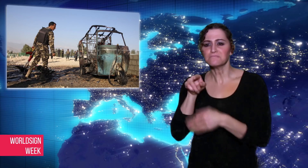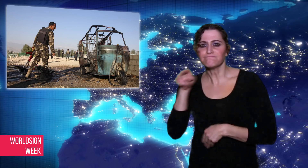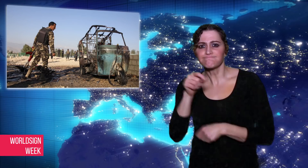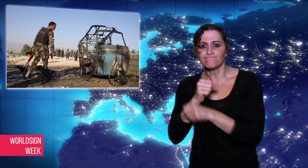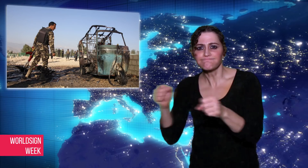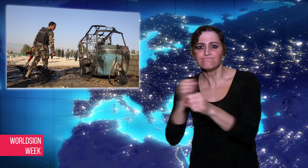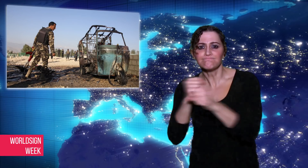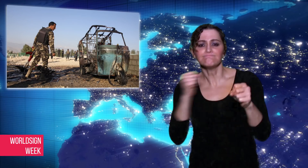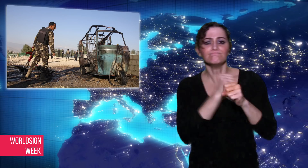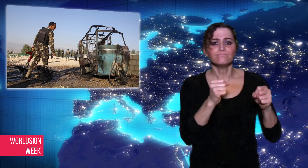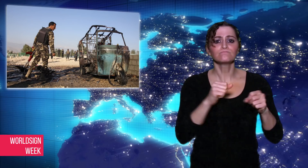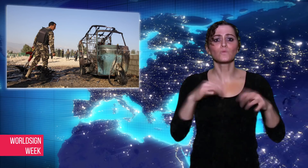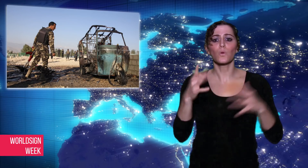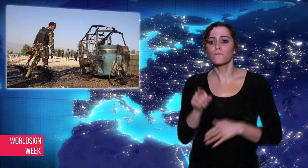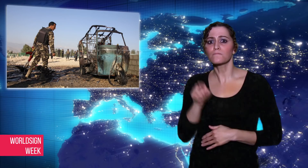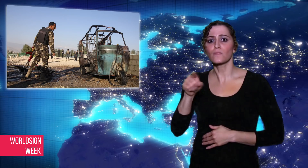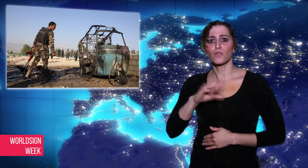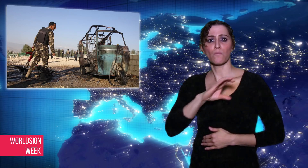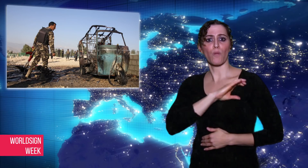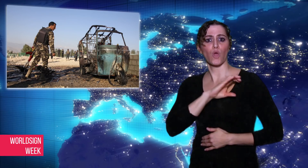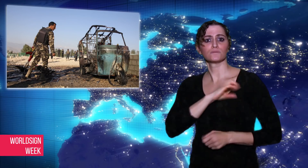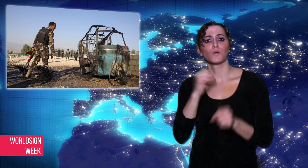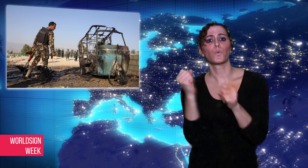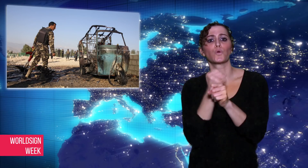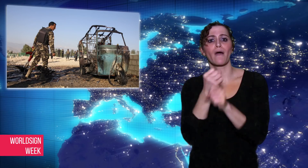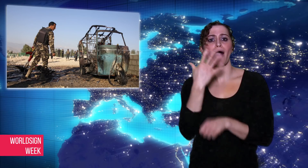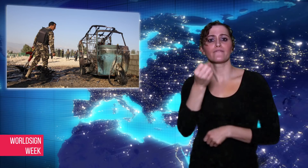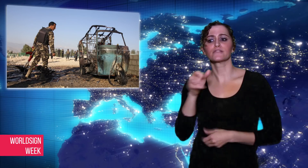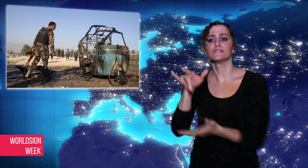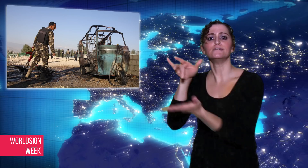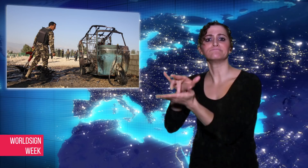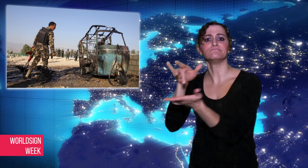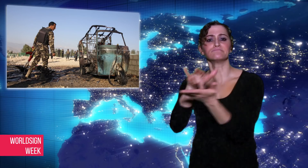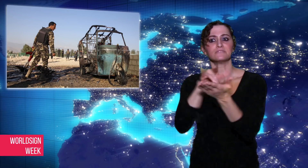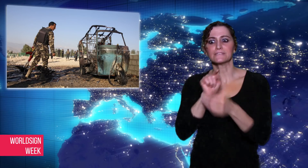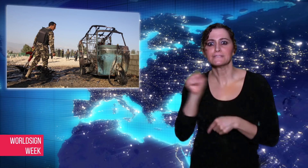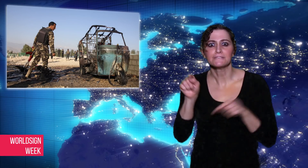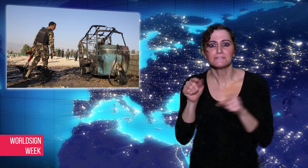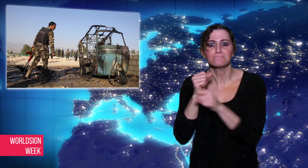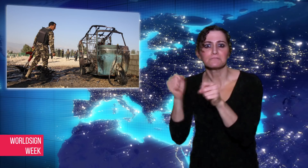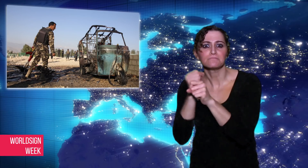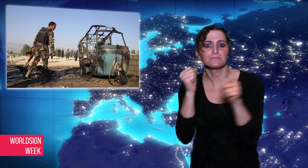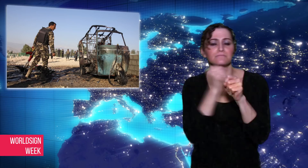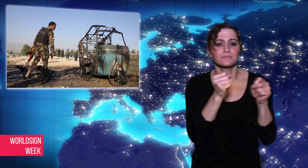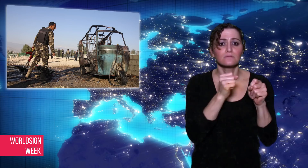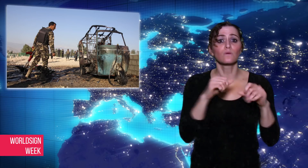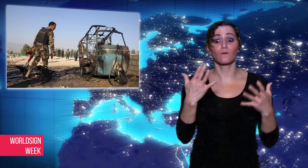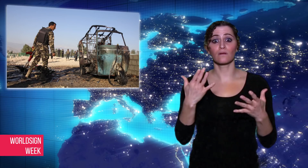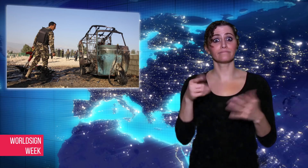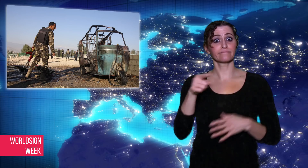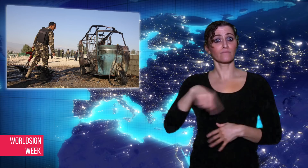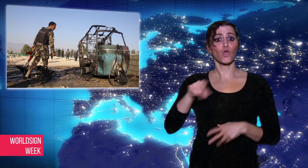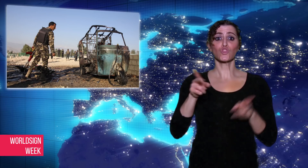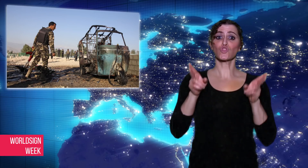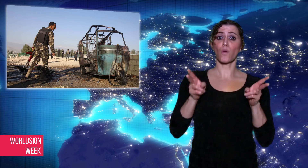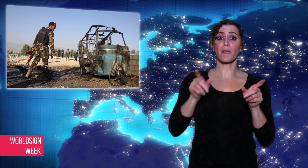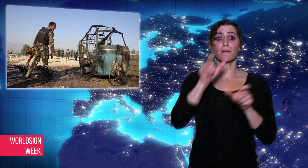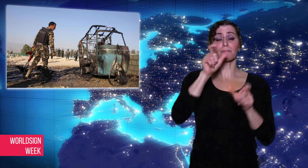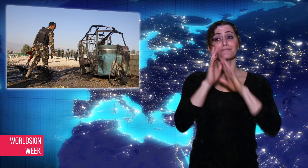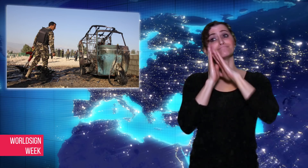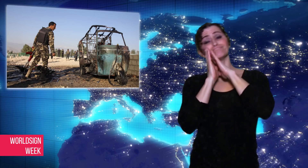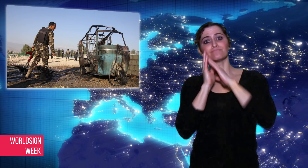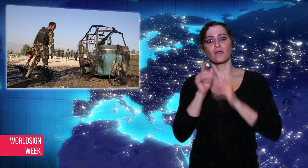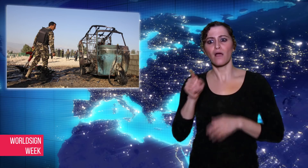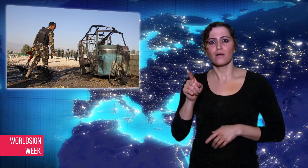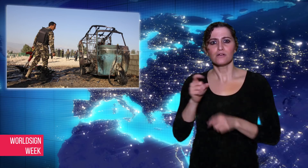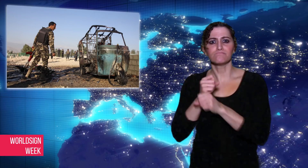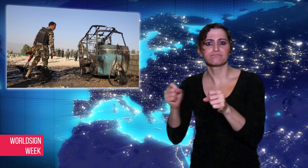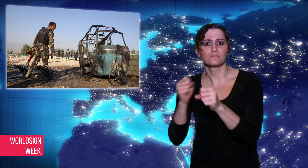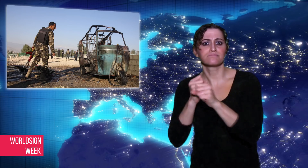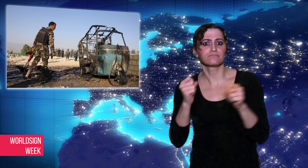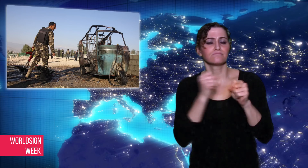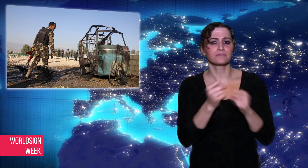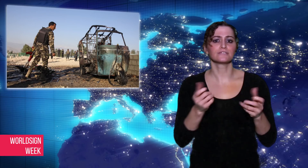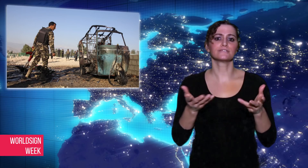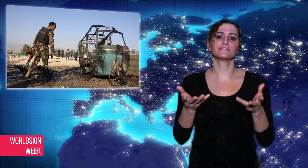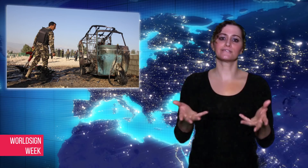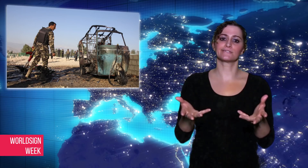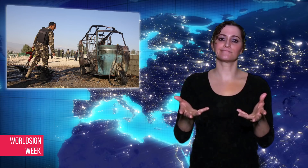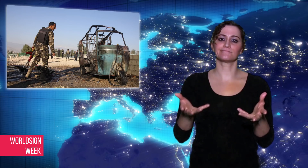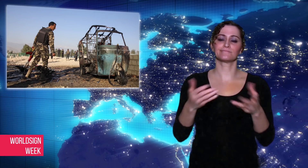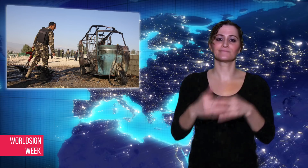by the militants.